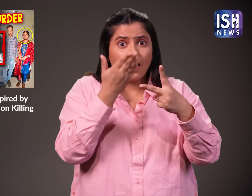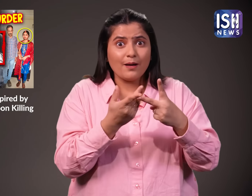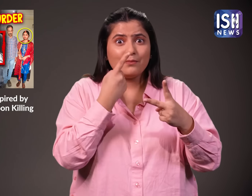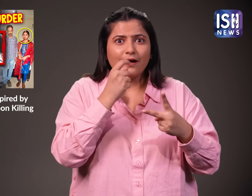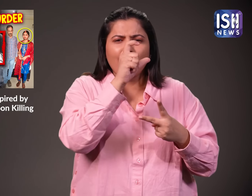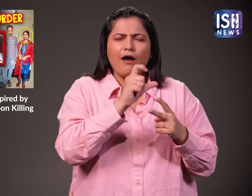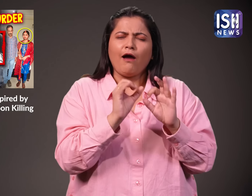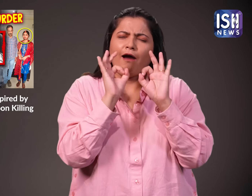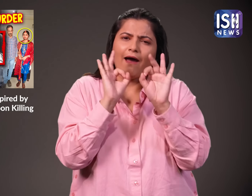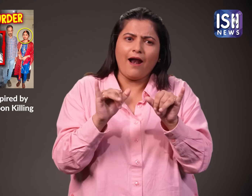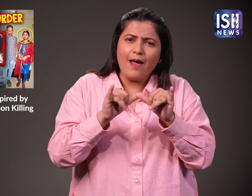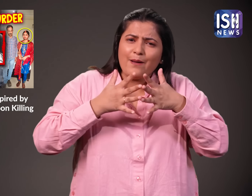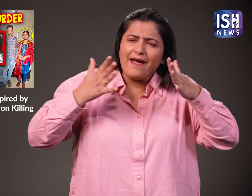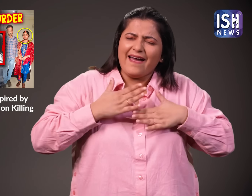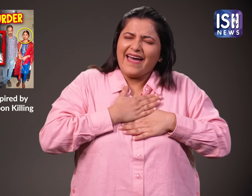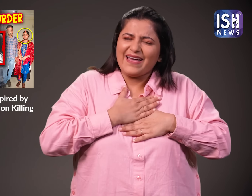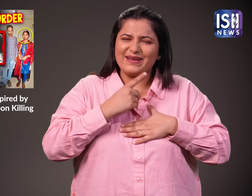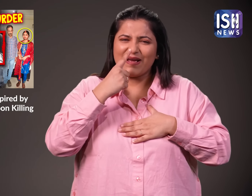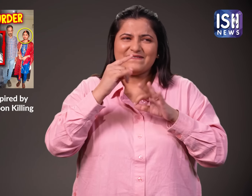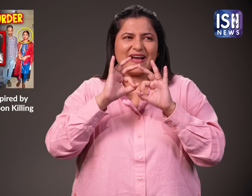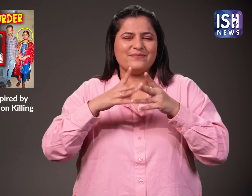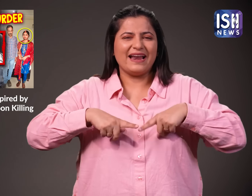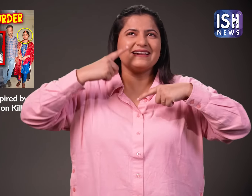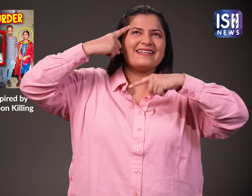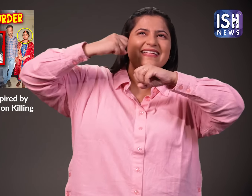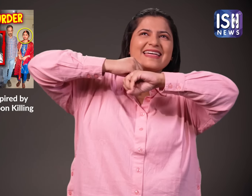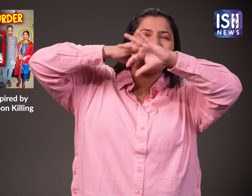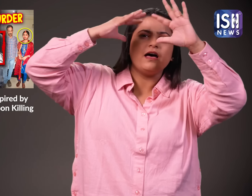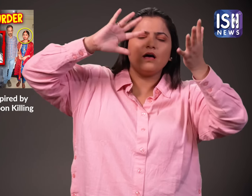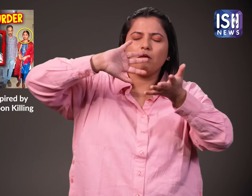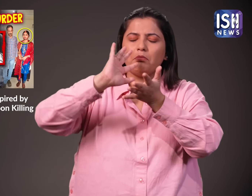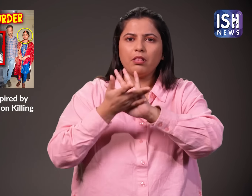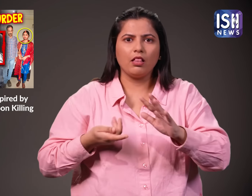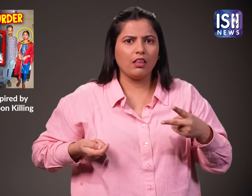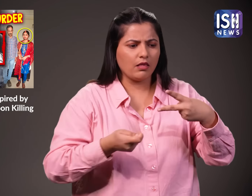In another case, a wealthy, kind man dreamed of marriage but was killed.